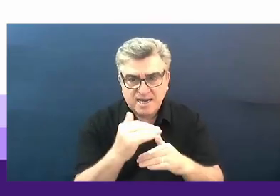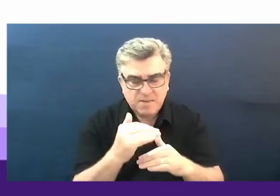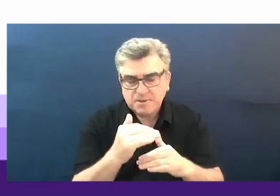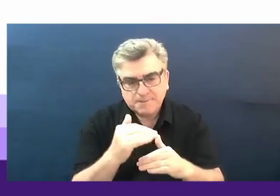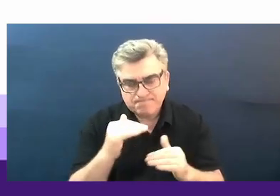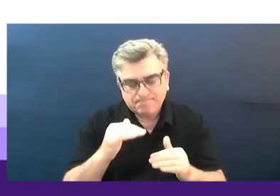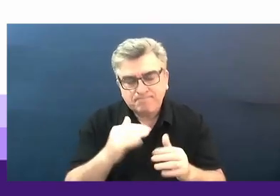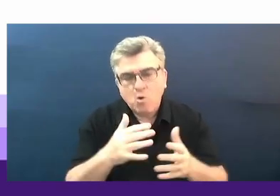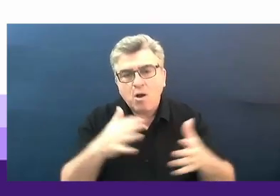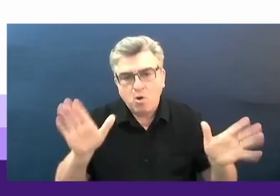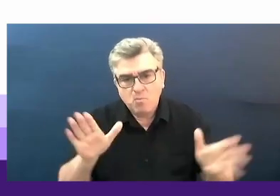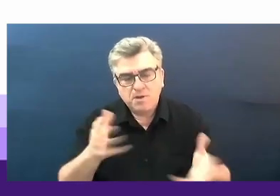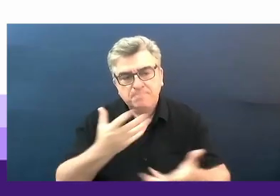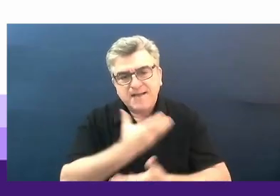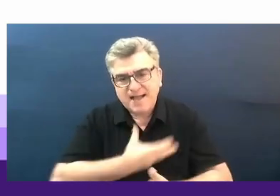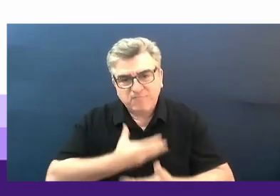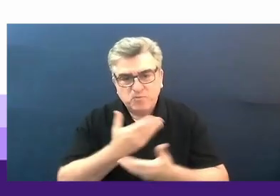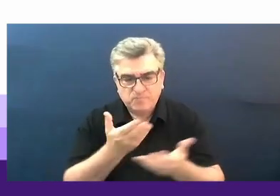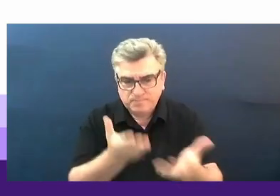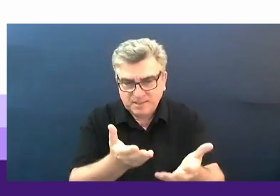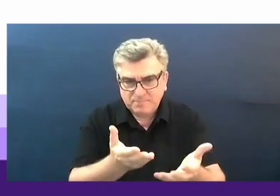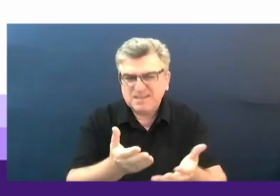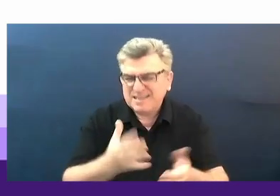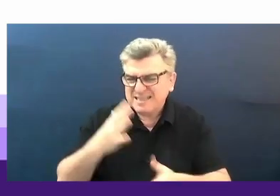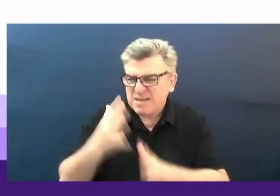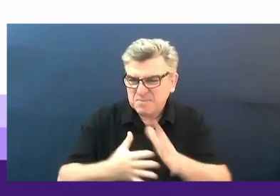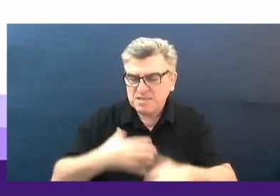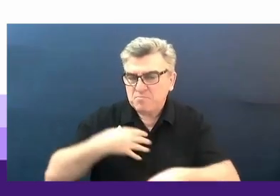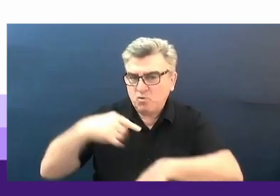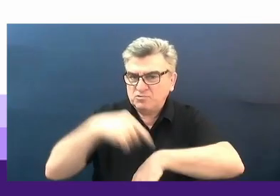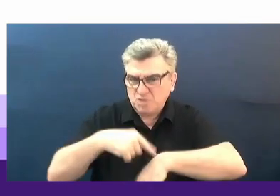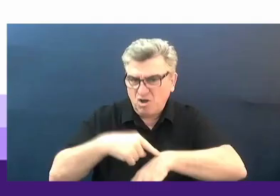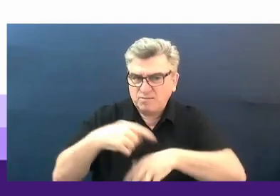that takes time. So often we are looking at from a clinician perspective, what is